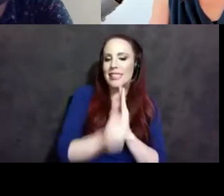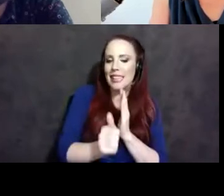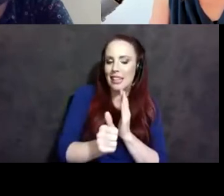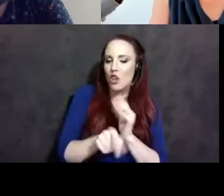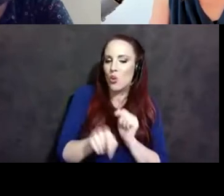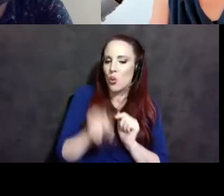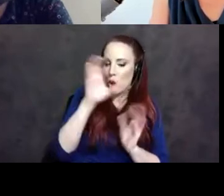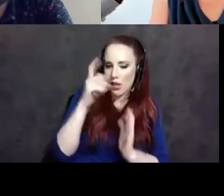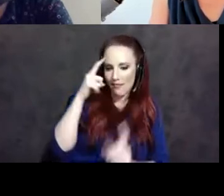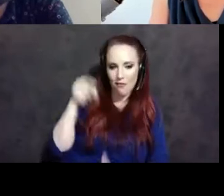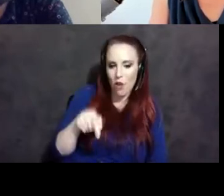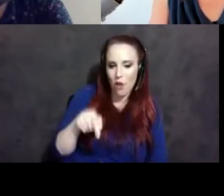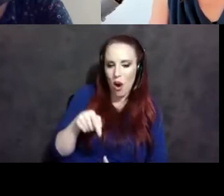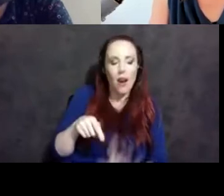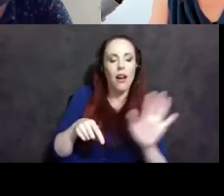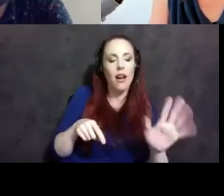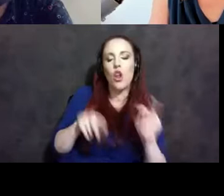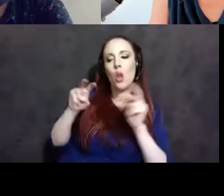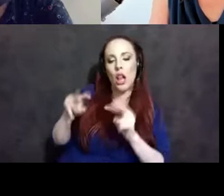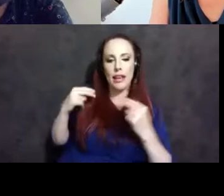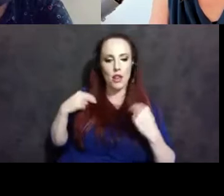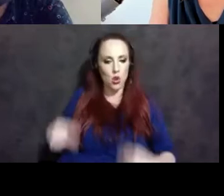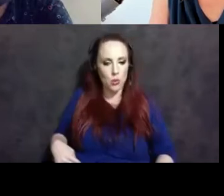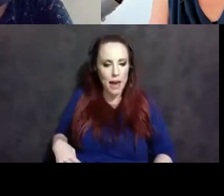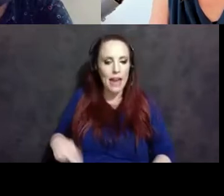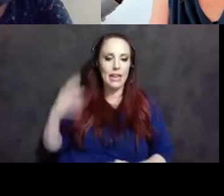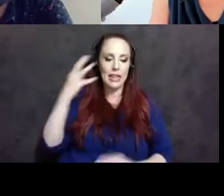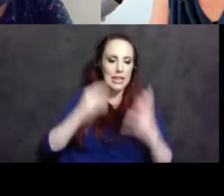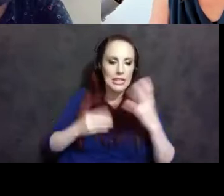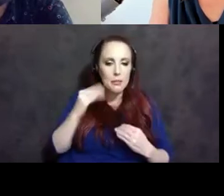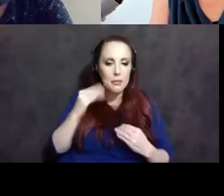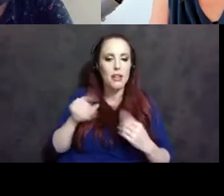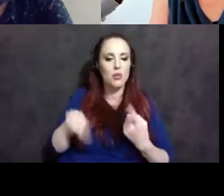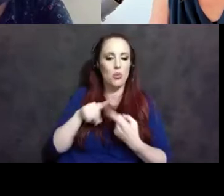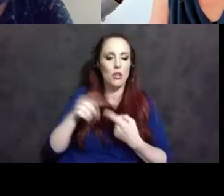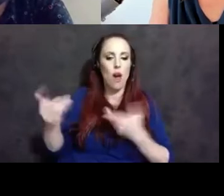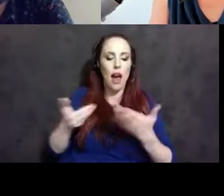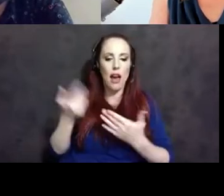You're looking at their humanity and experiences when they hire them.